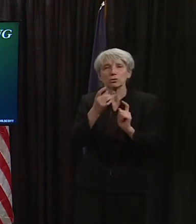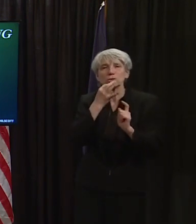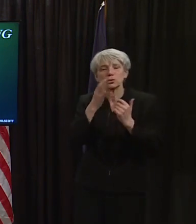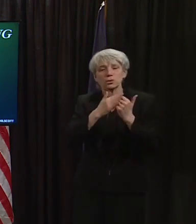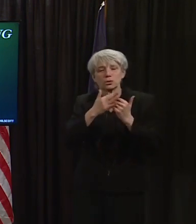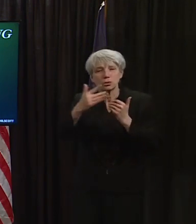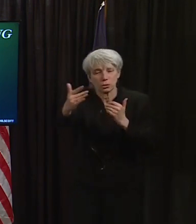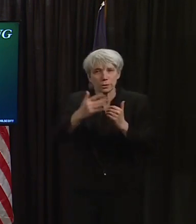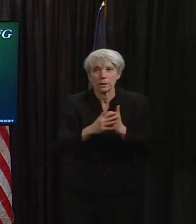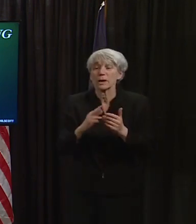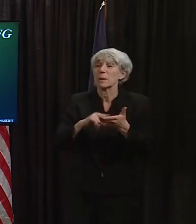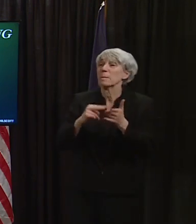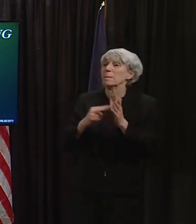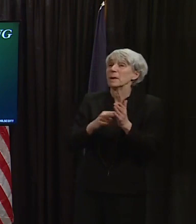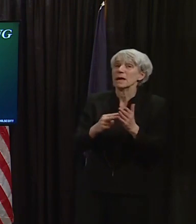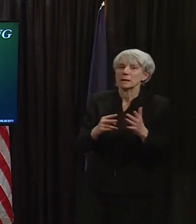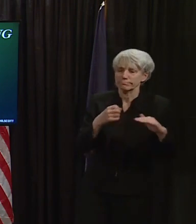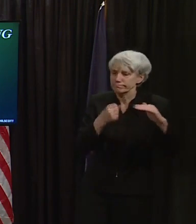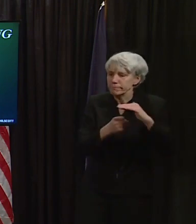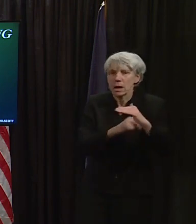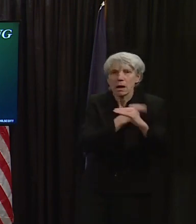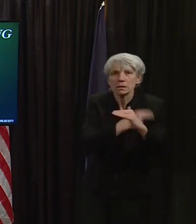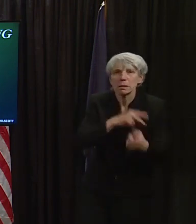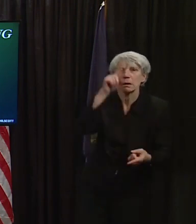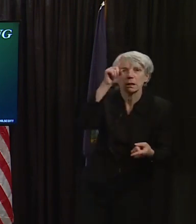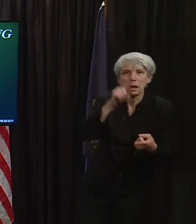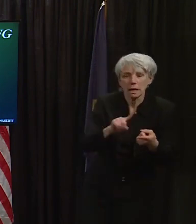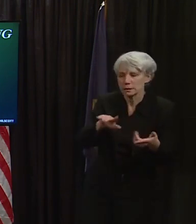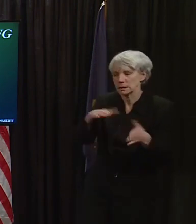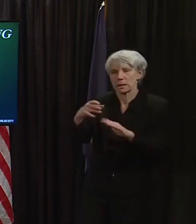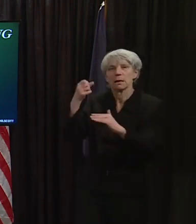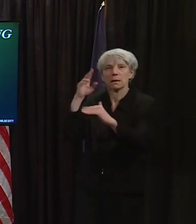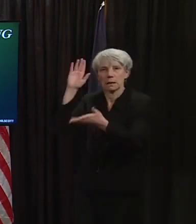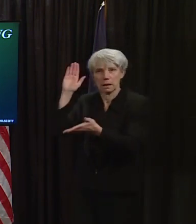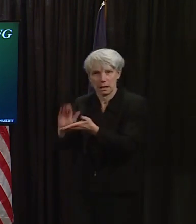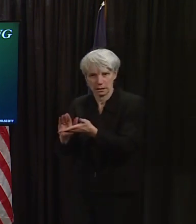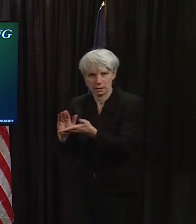We hope this difficult transition period will ultimately help us get to a